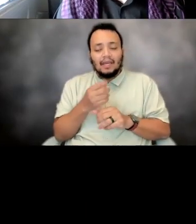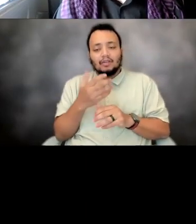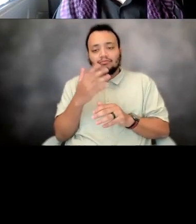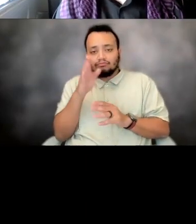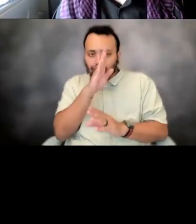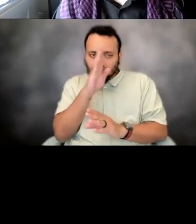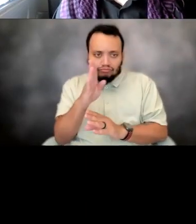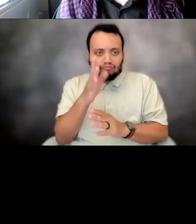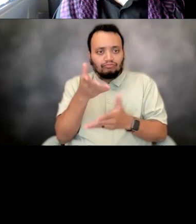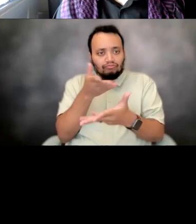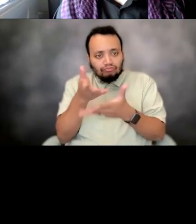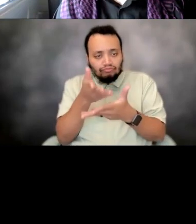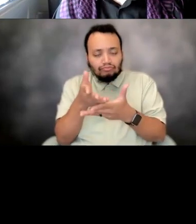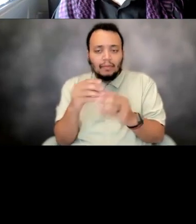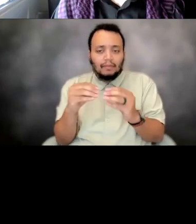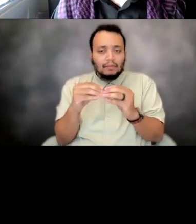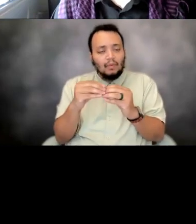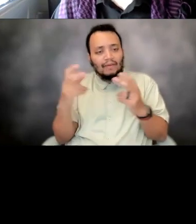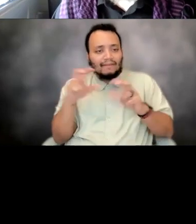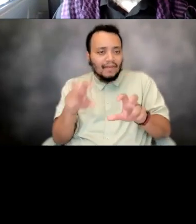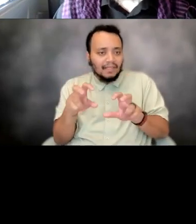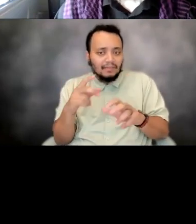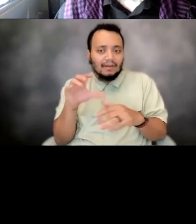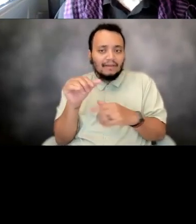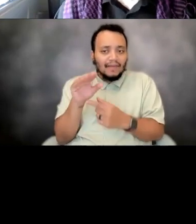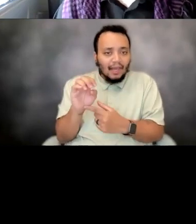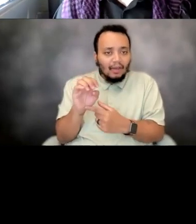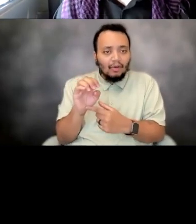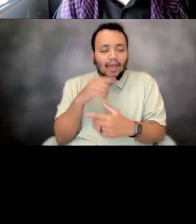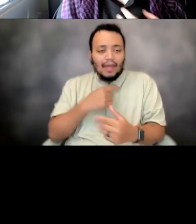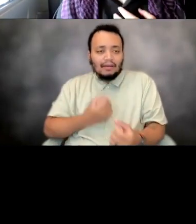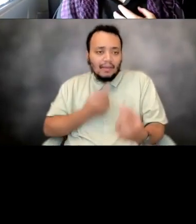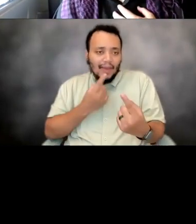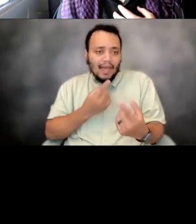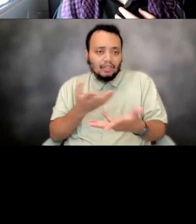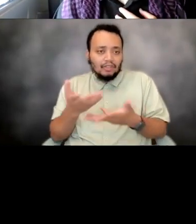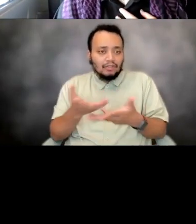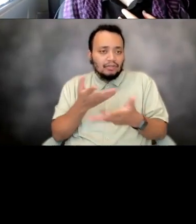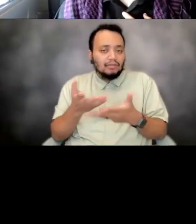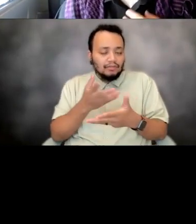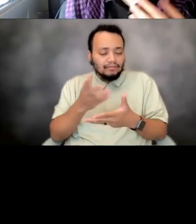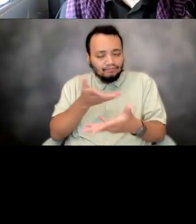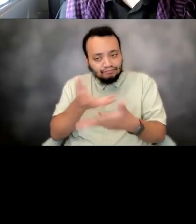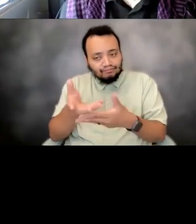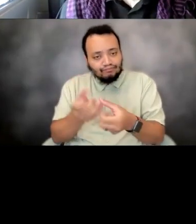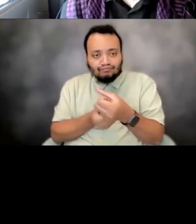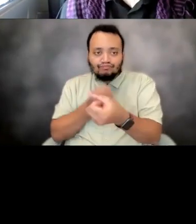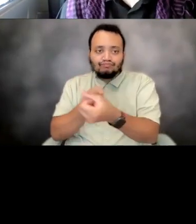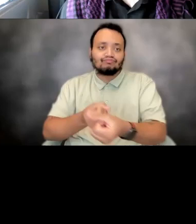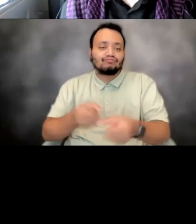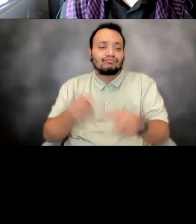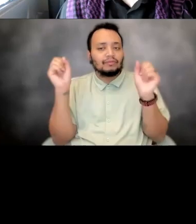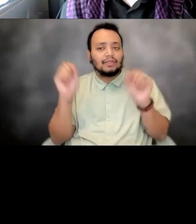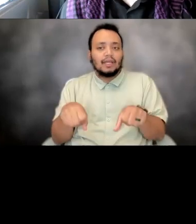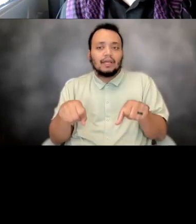the level of care, the level of compassion that that provider really wants to give that client as they come in?